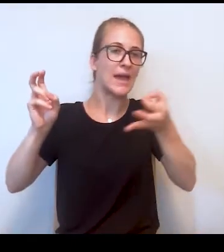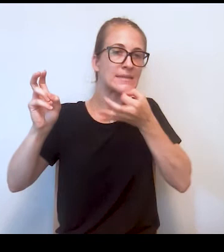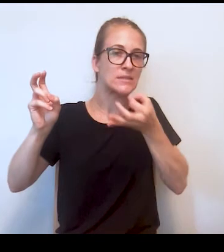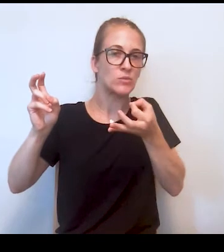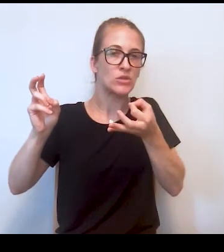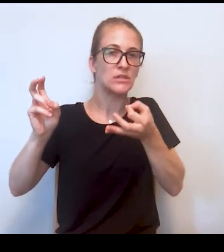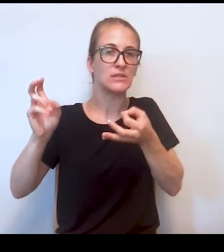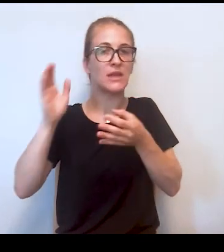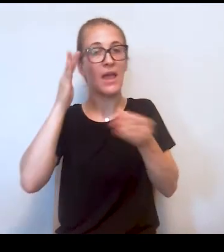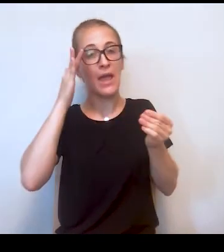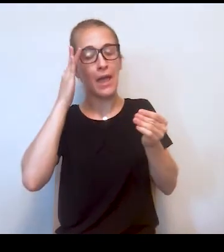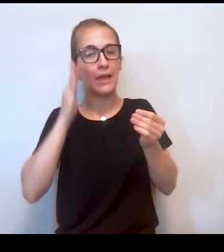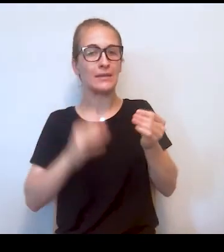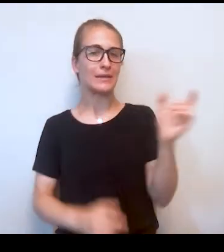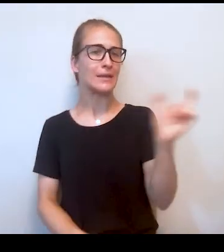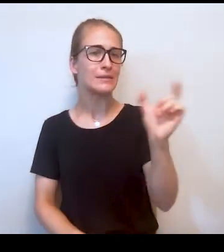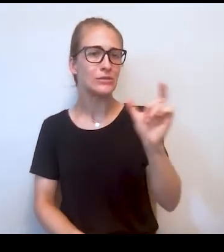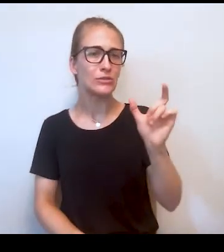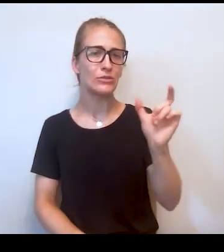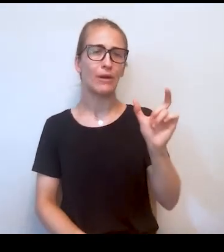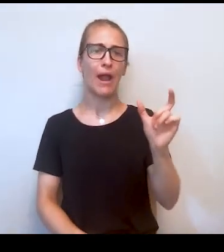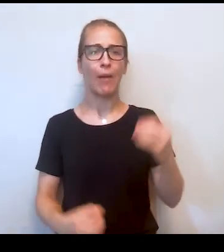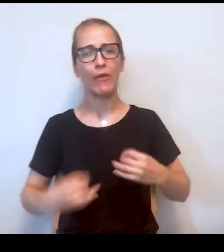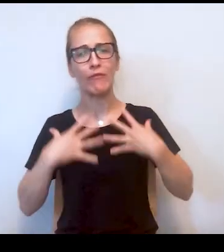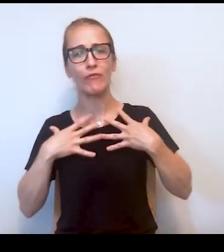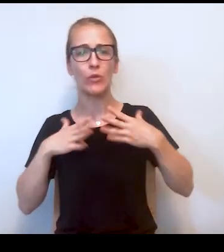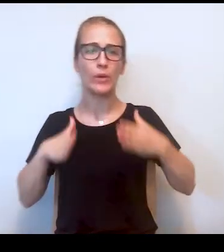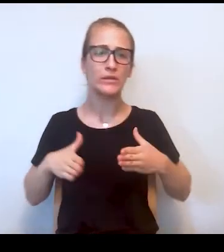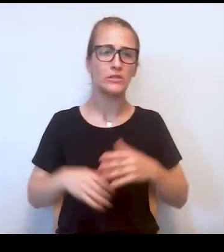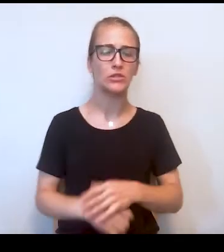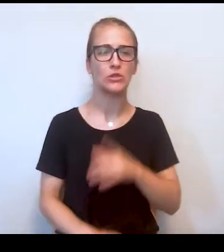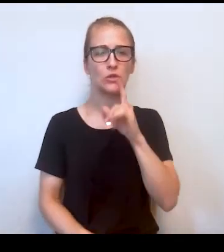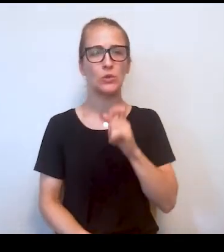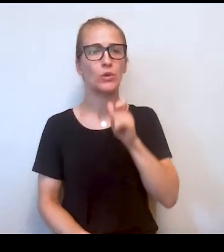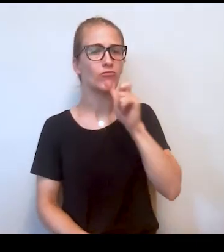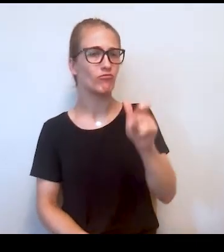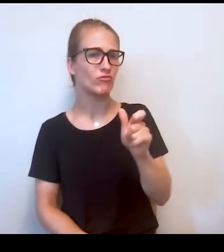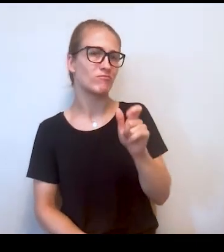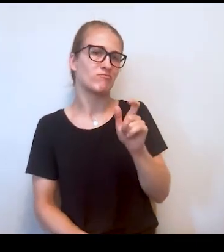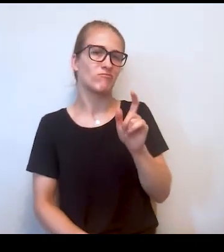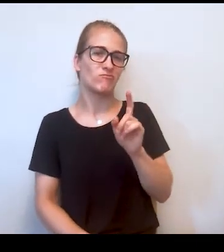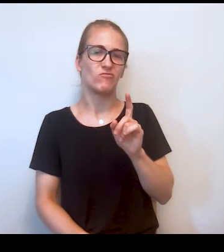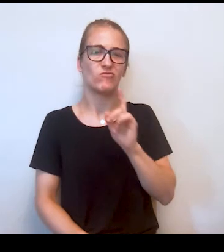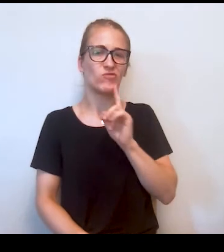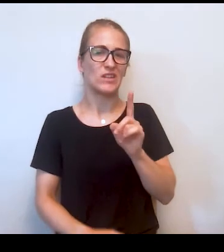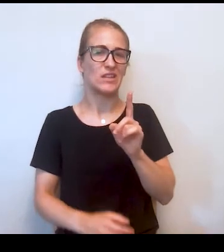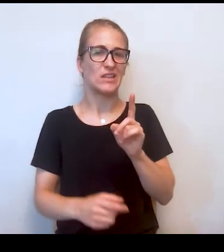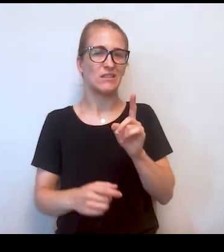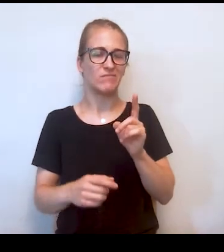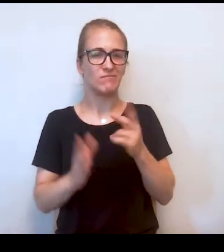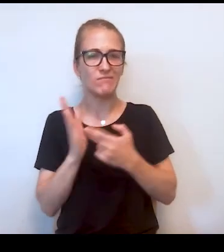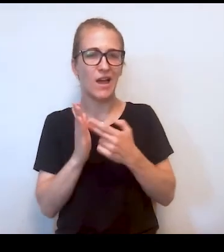And a big part of what we're trying to do and the movement that we're trying to build